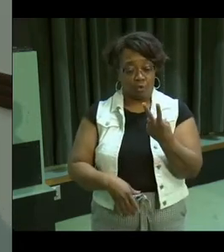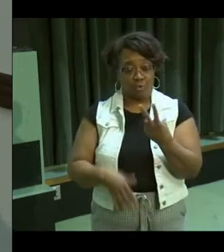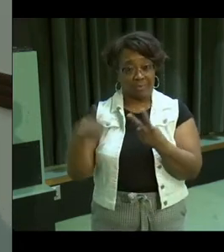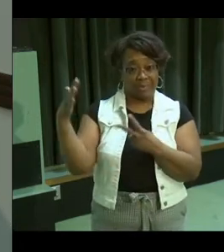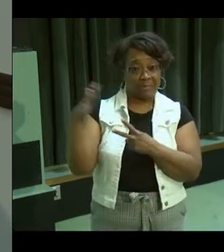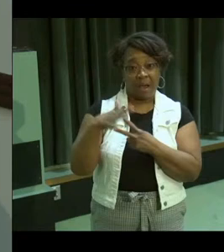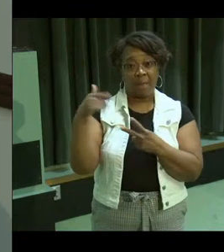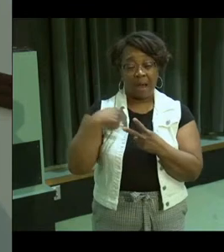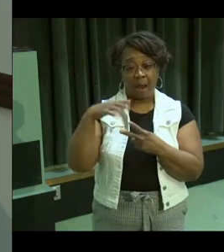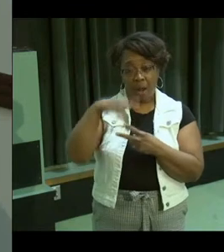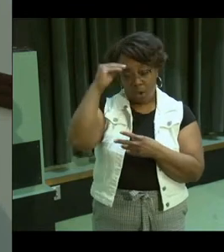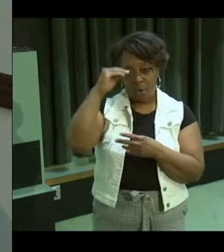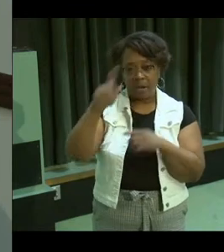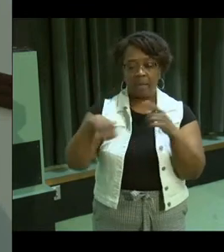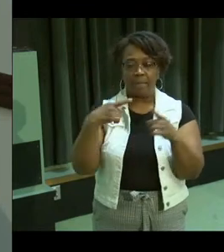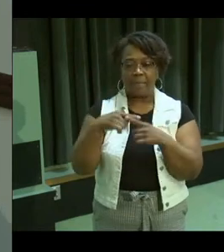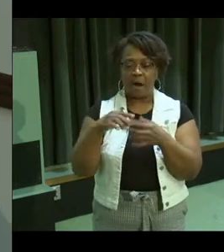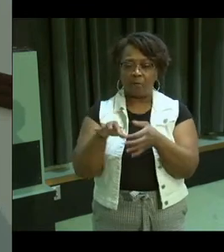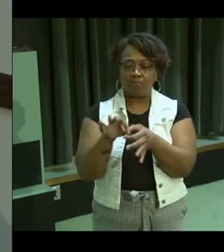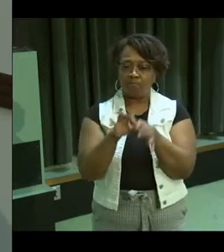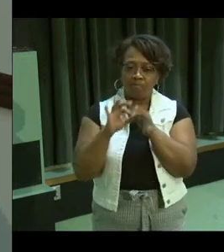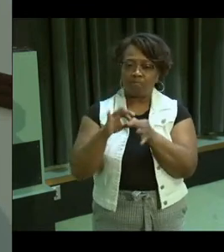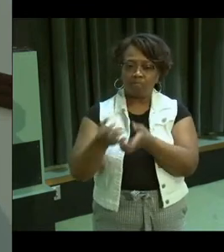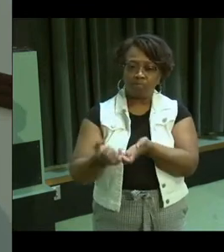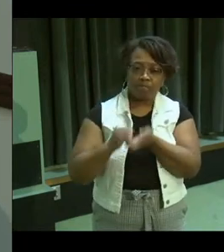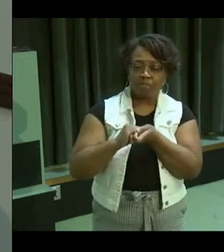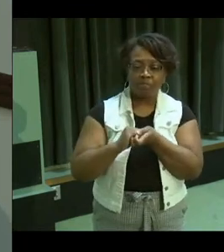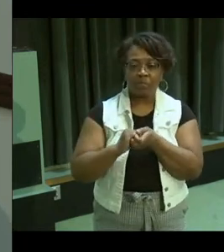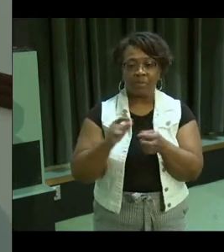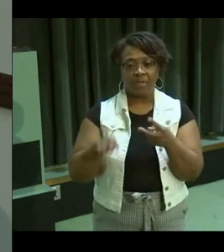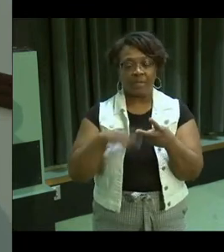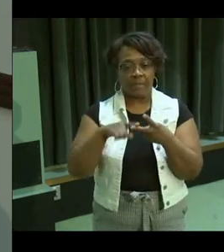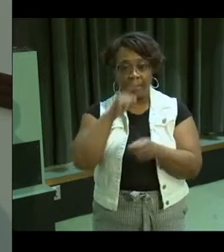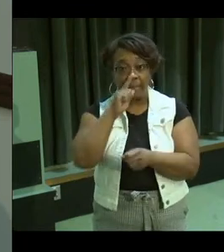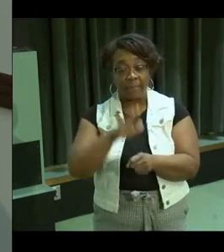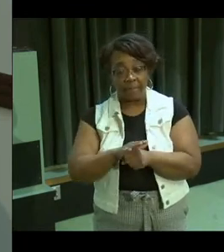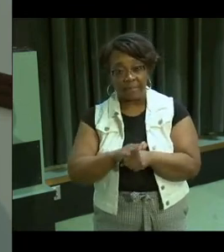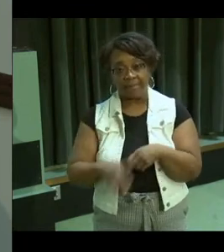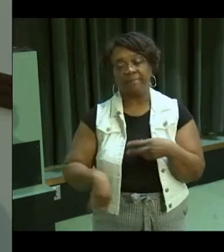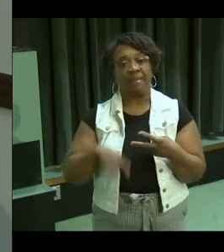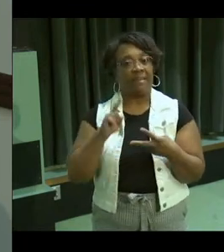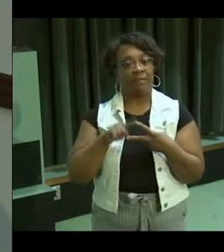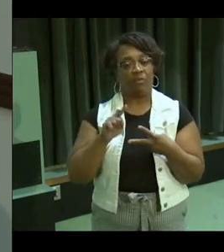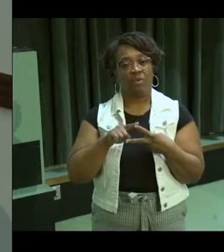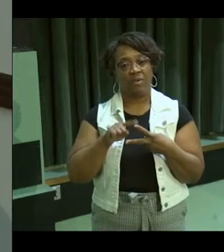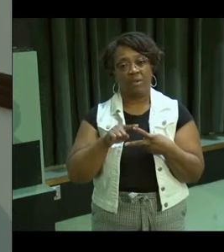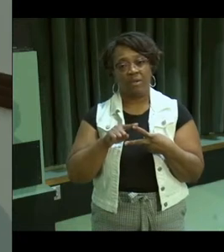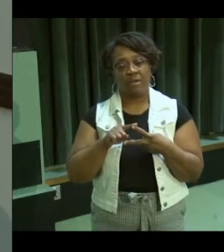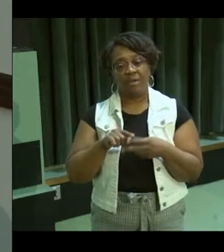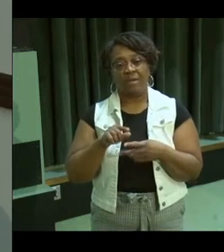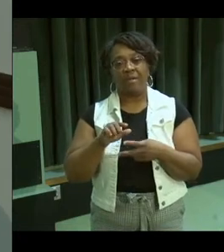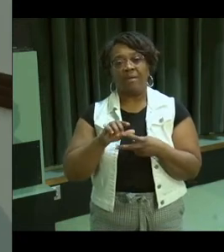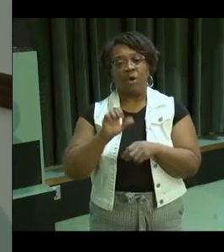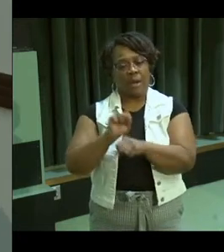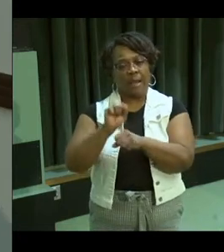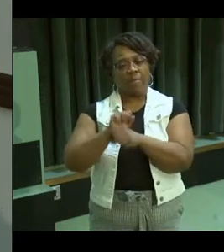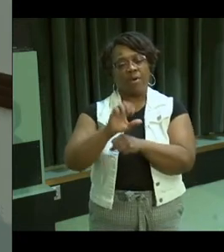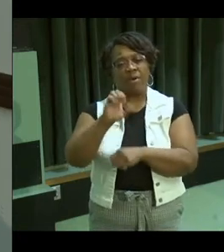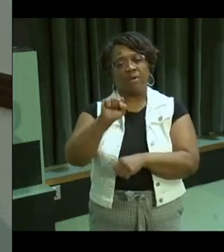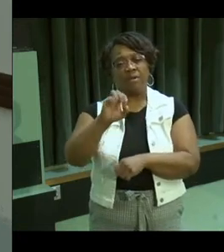things, were about solidarity